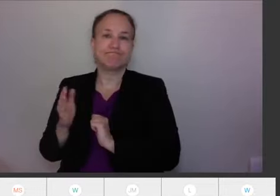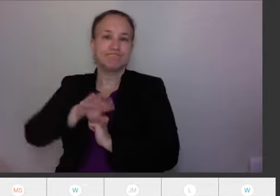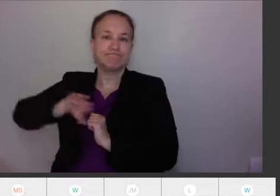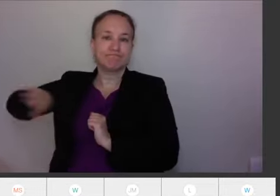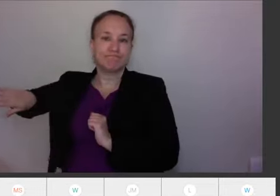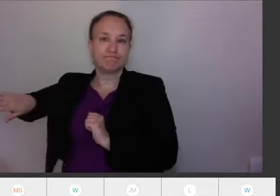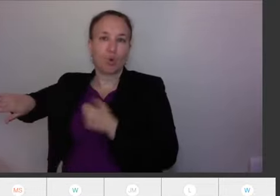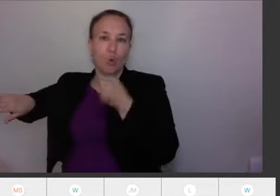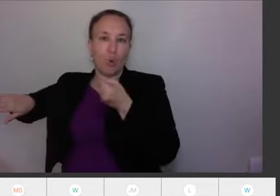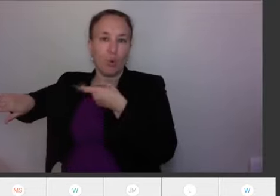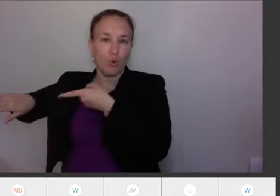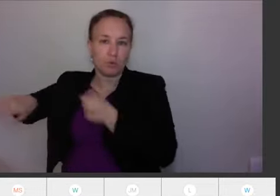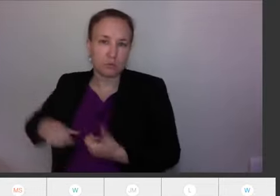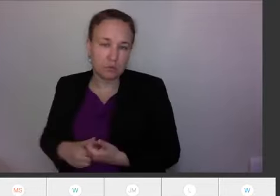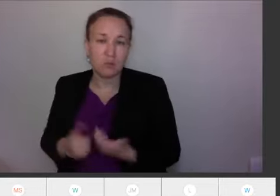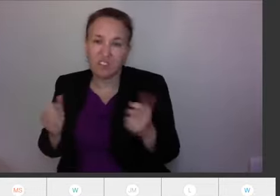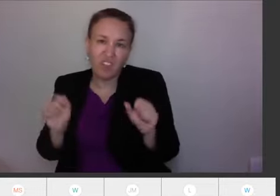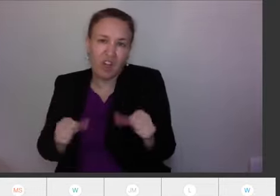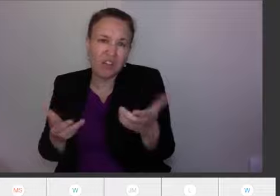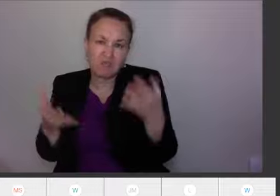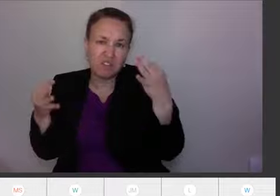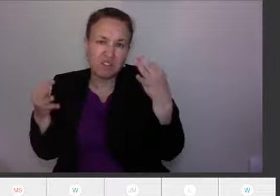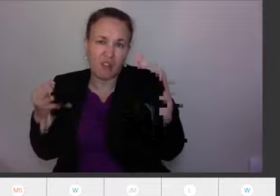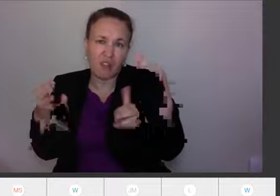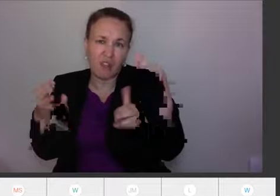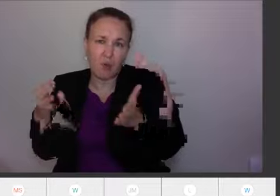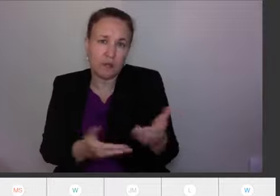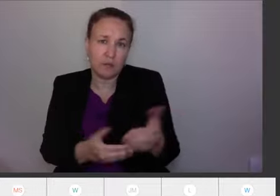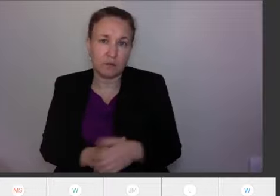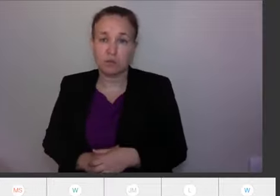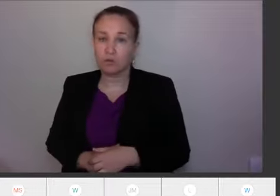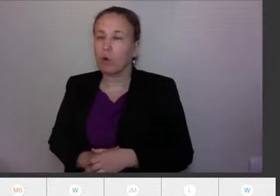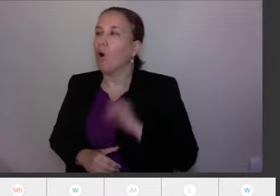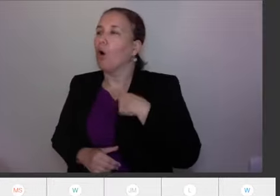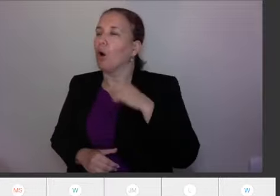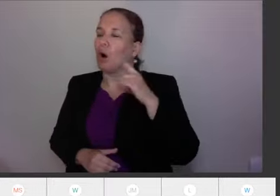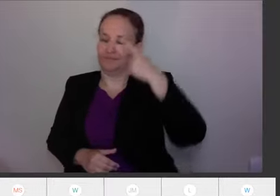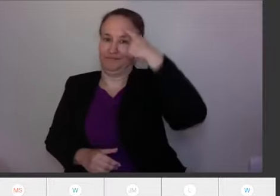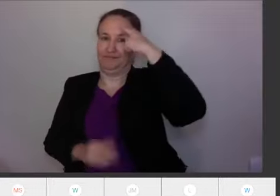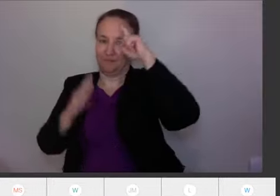the fall for instance [Reporter] oh i i did forget uh i've been asking